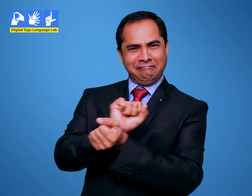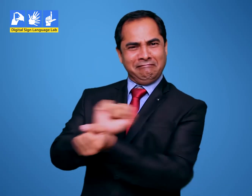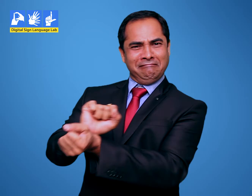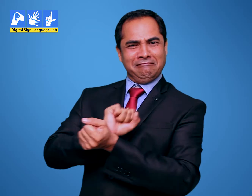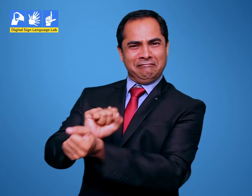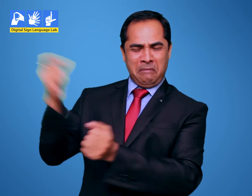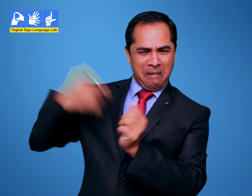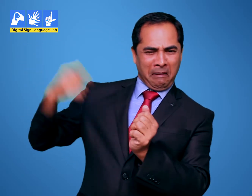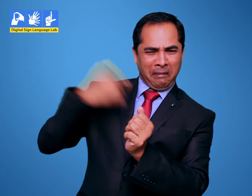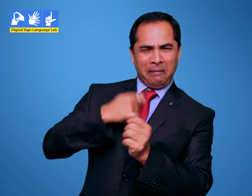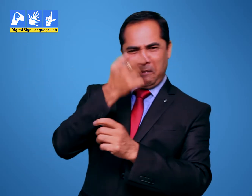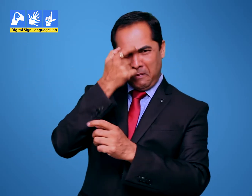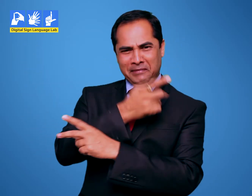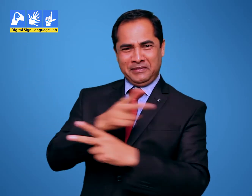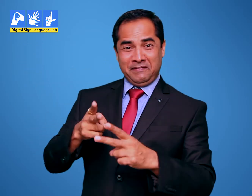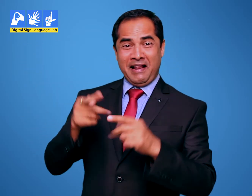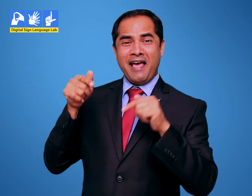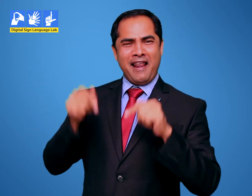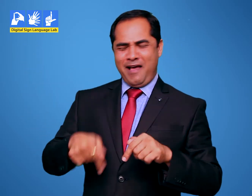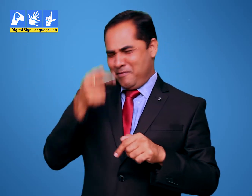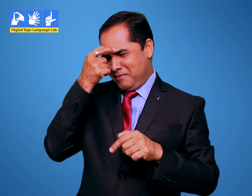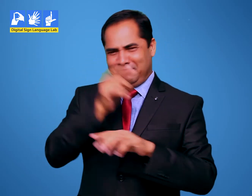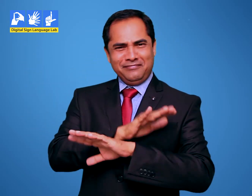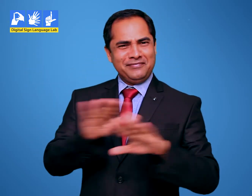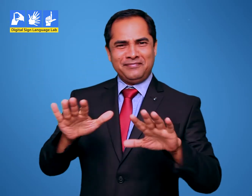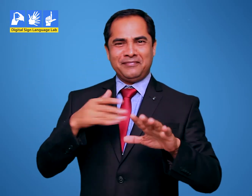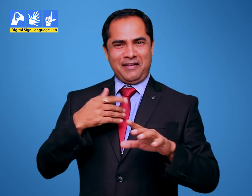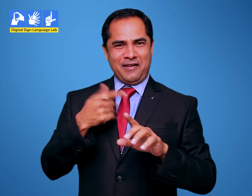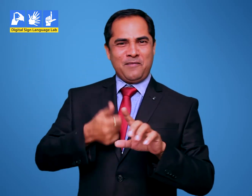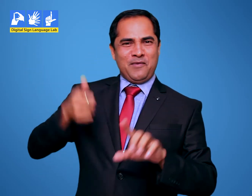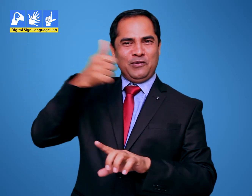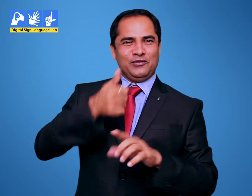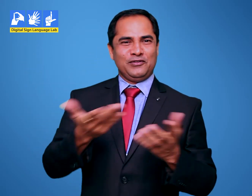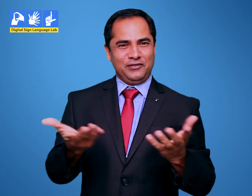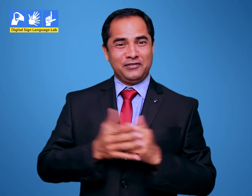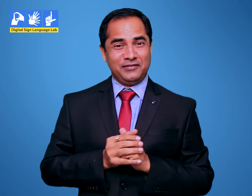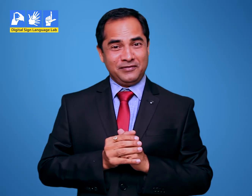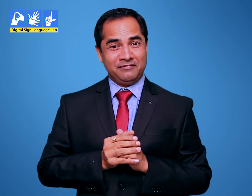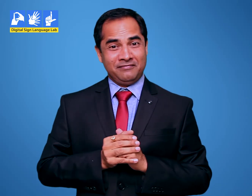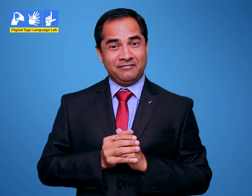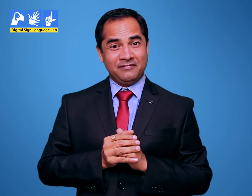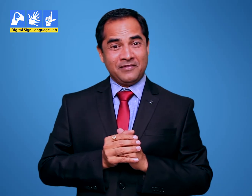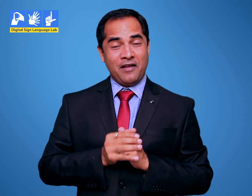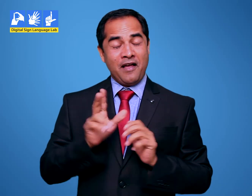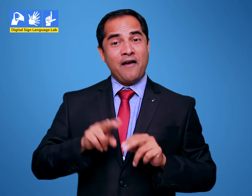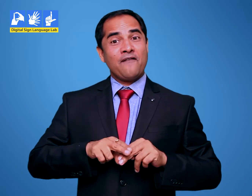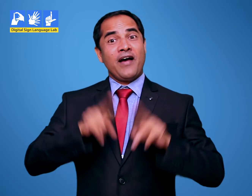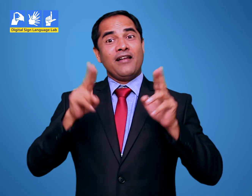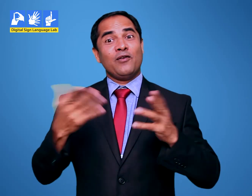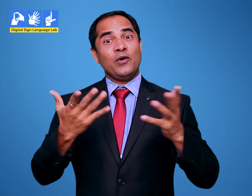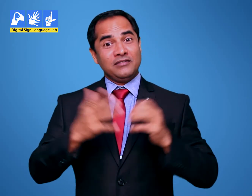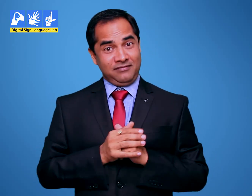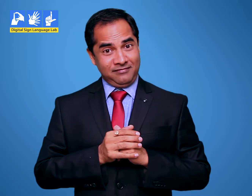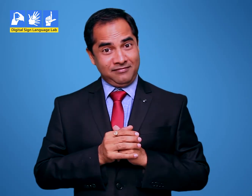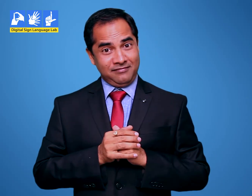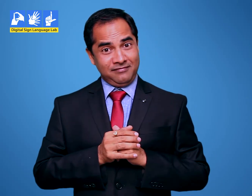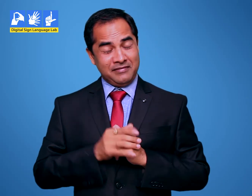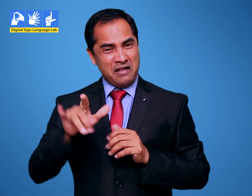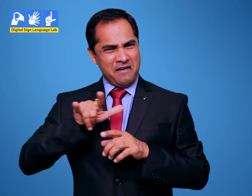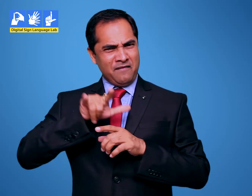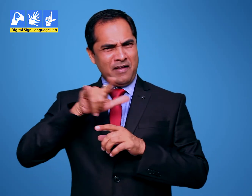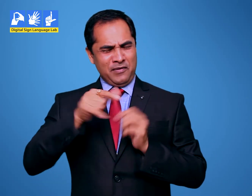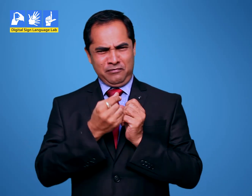saluted but arrested me. Finally, a